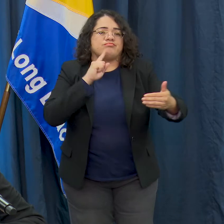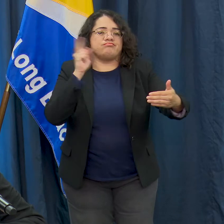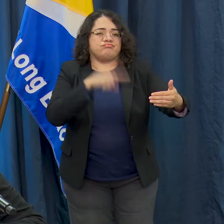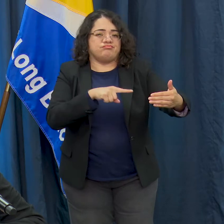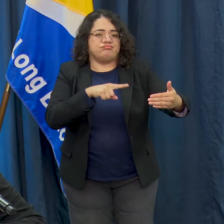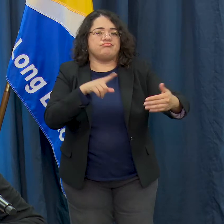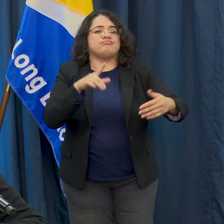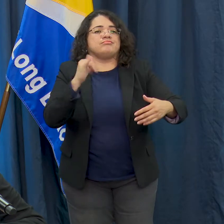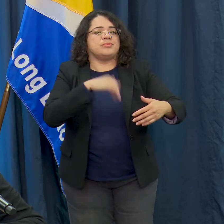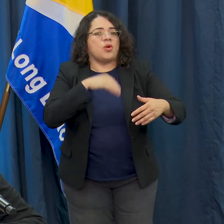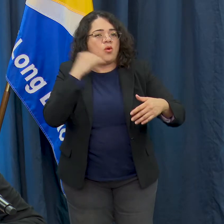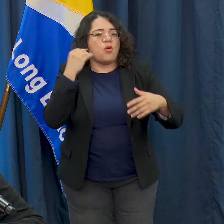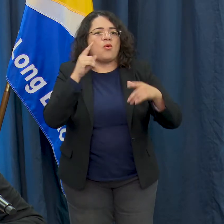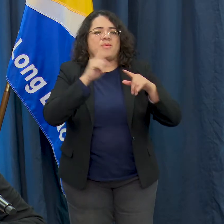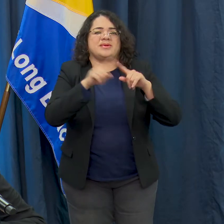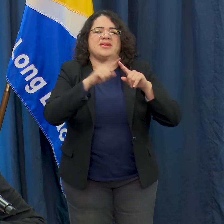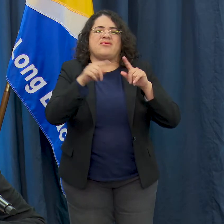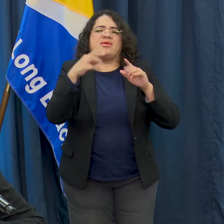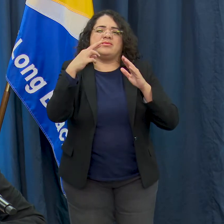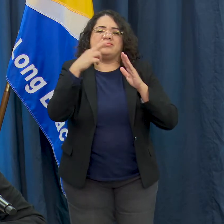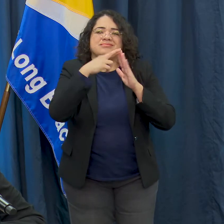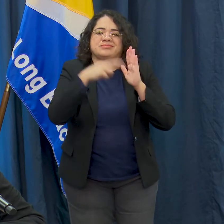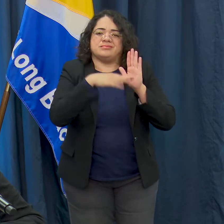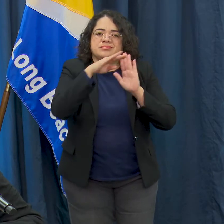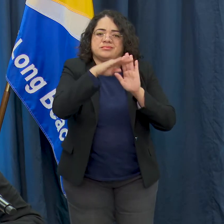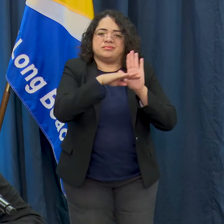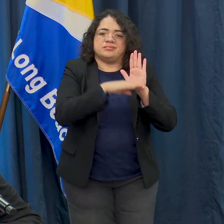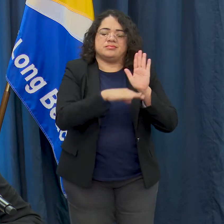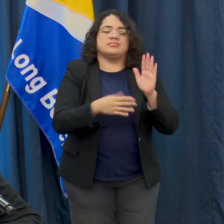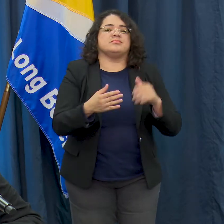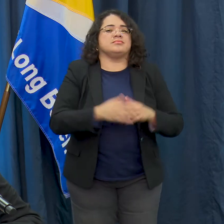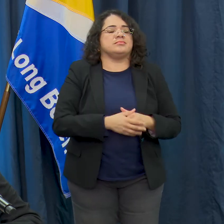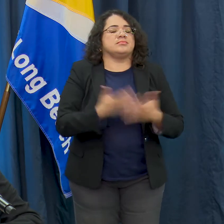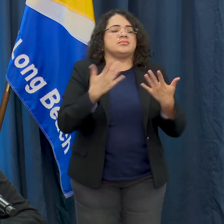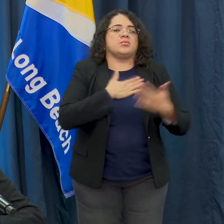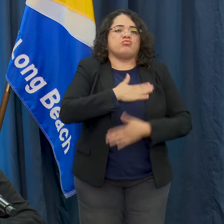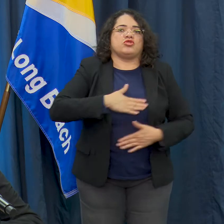weekend. A lot of folks stayed home still which we appreciate; folks